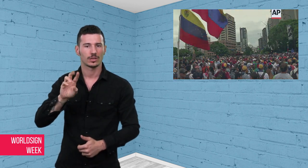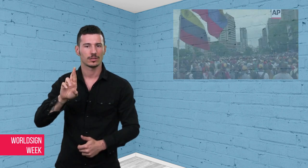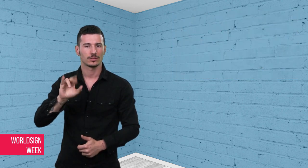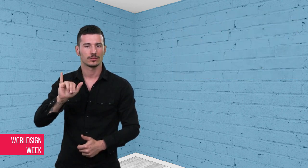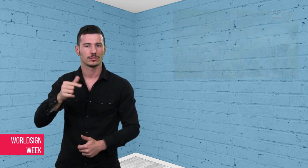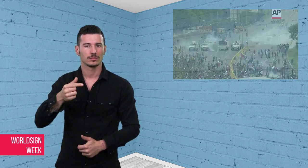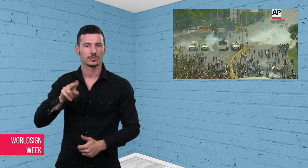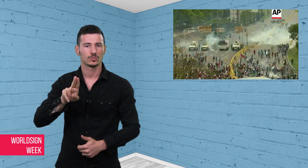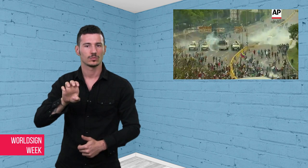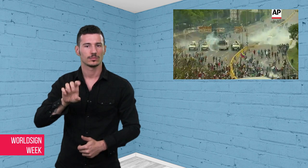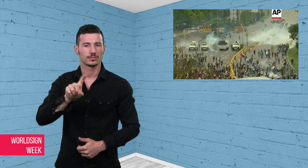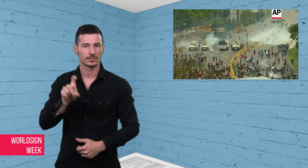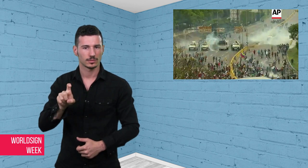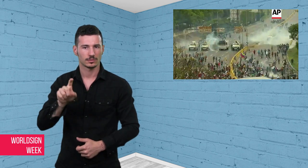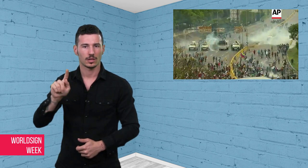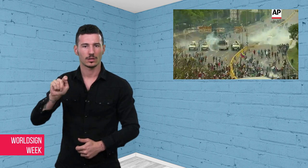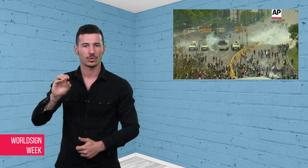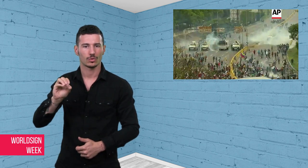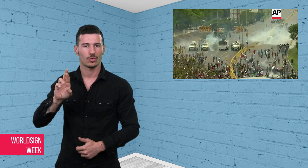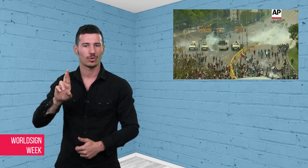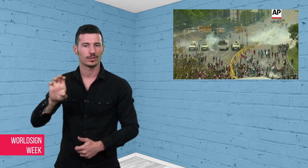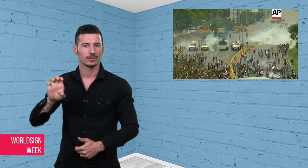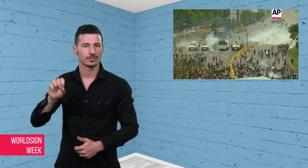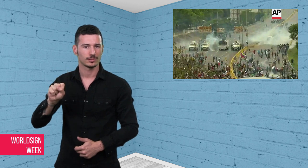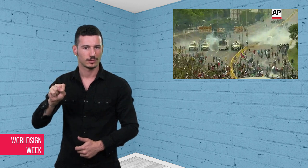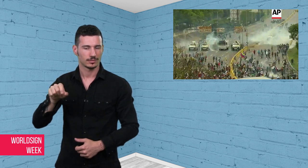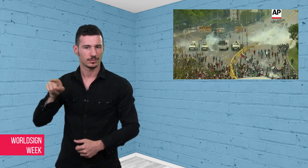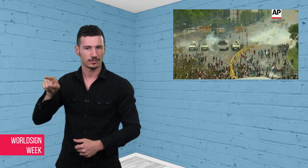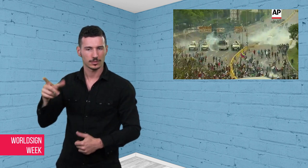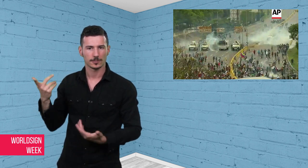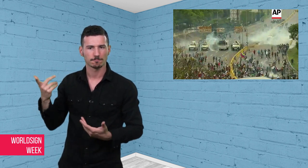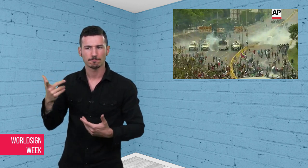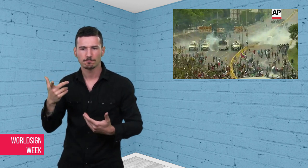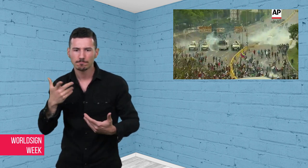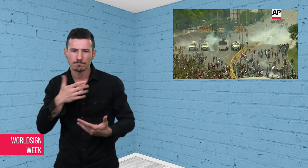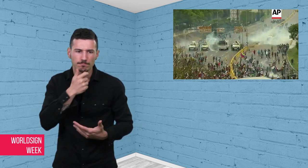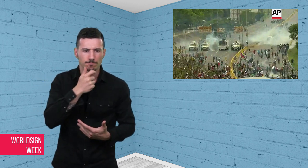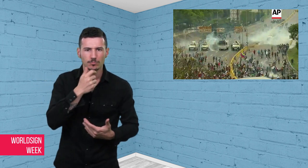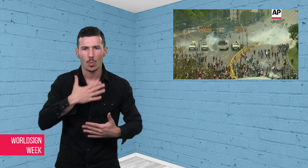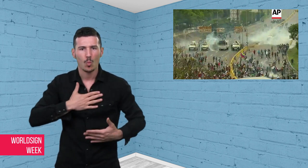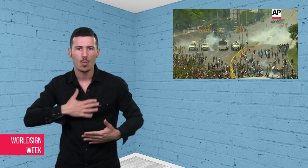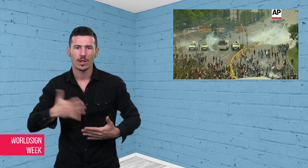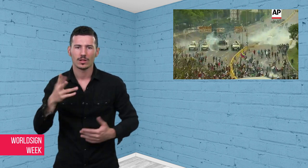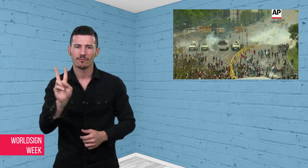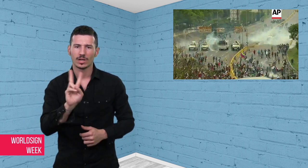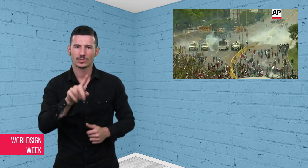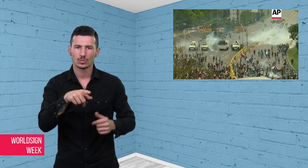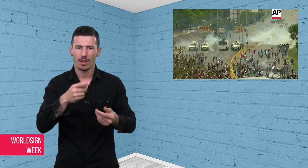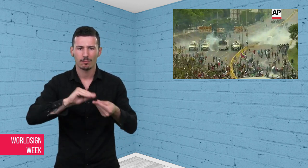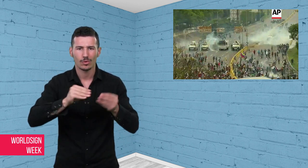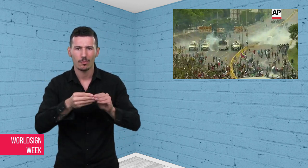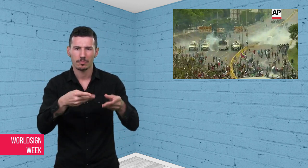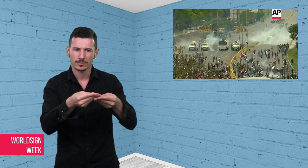out of the country’s woes with a